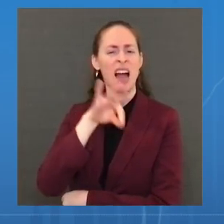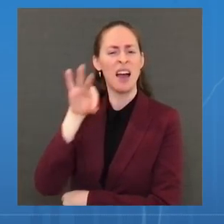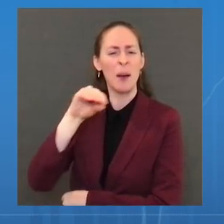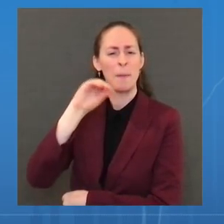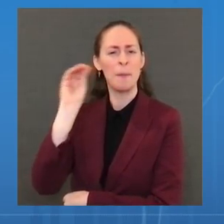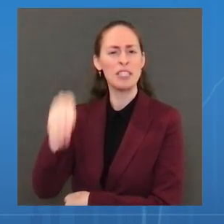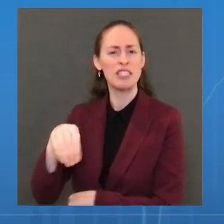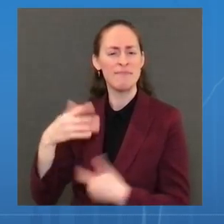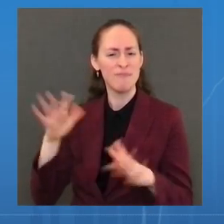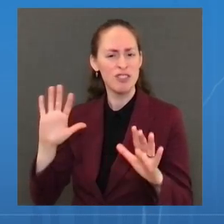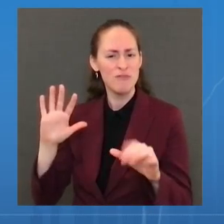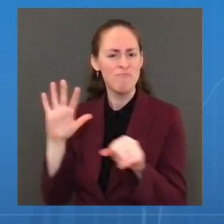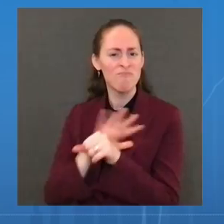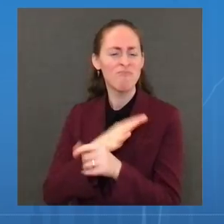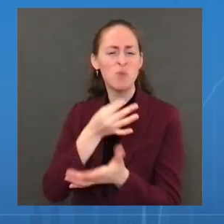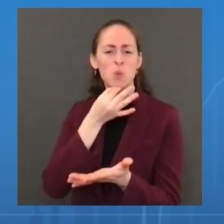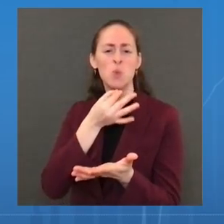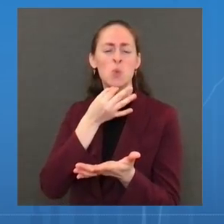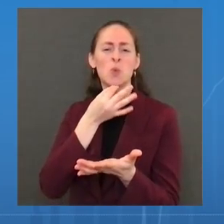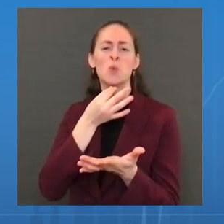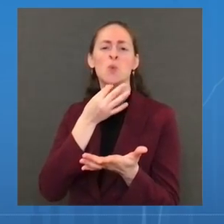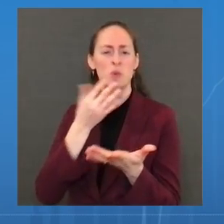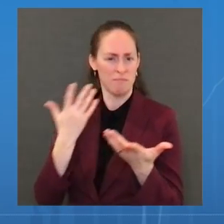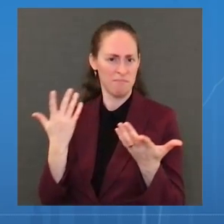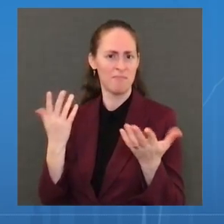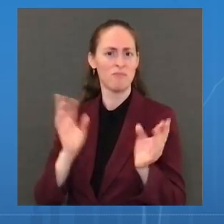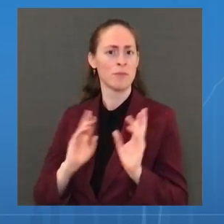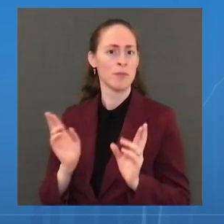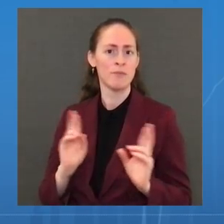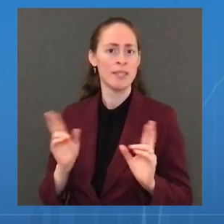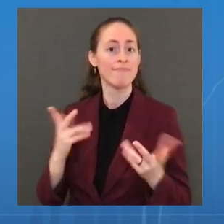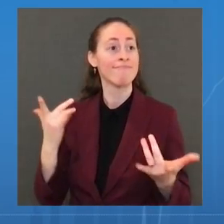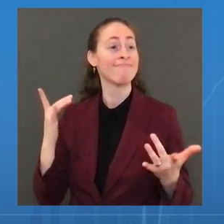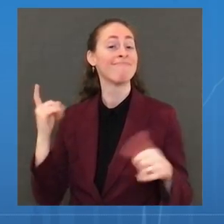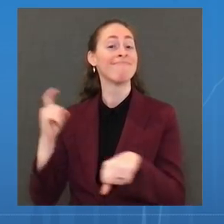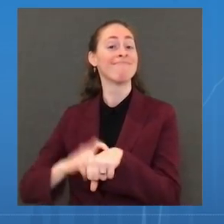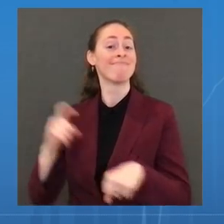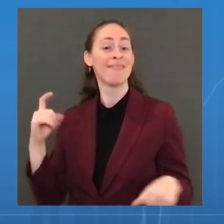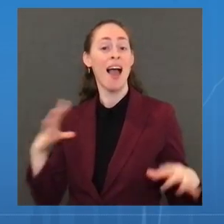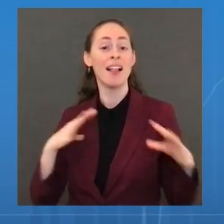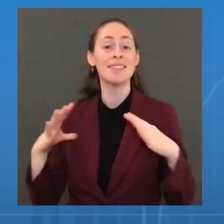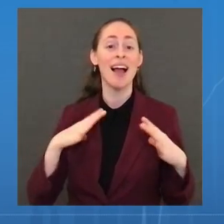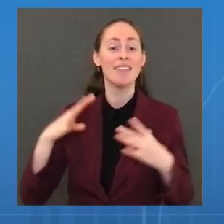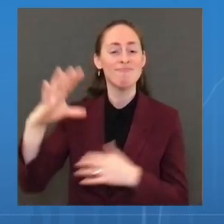And we're well set up for the holiday travel season, with nearly 98 percent compliance at U.S. Customs